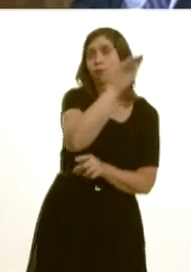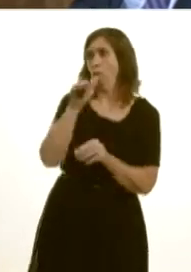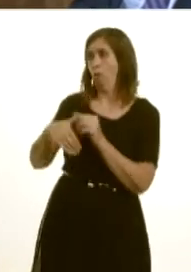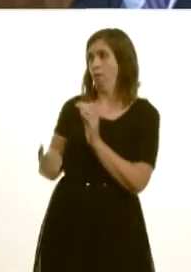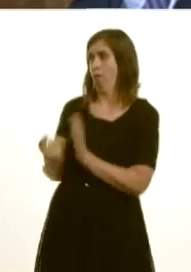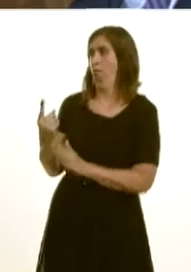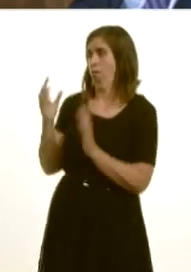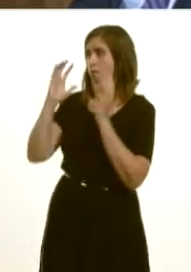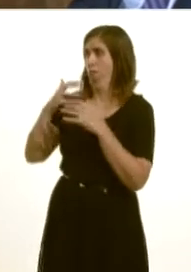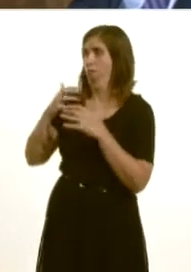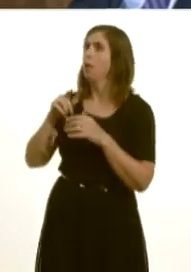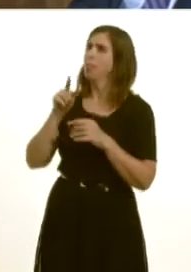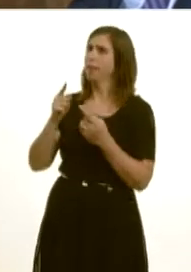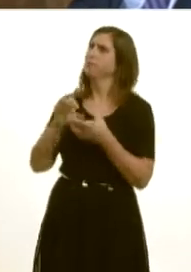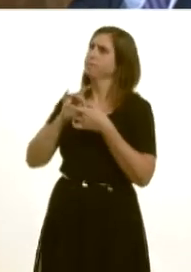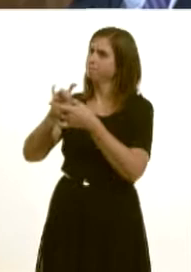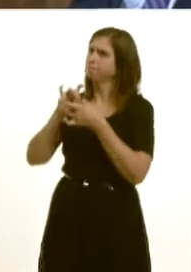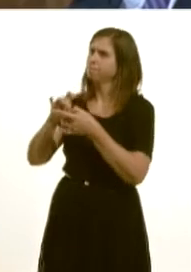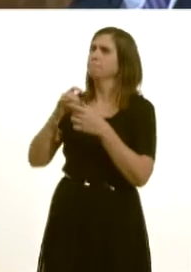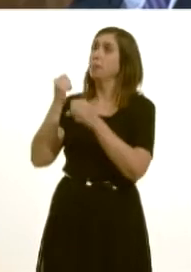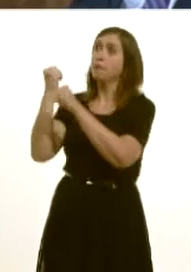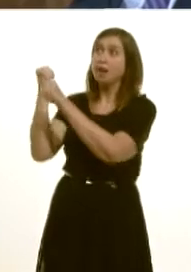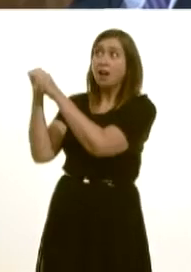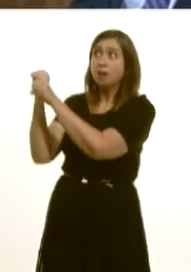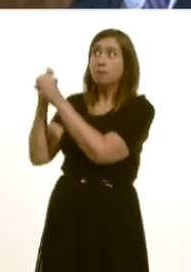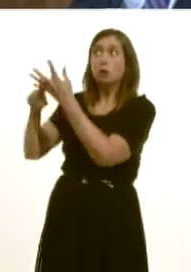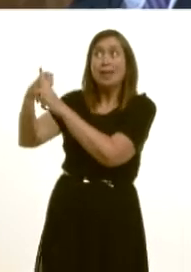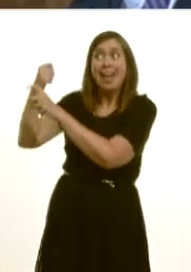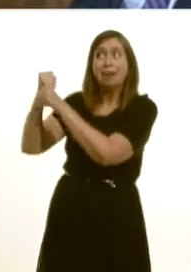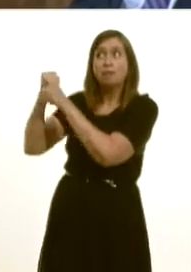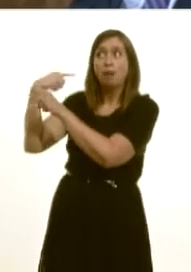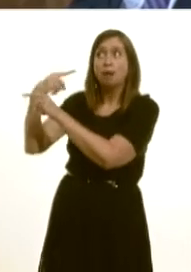and the Government, which is why it surprised us that this appeared in the middle of those